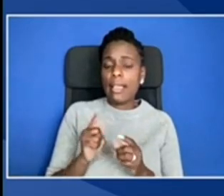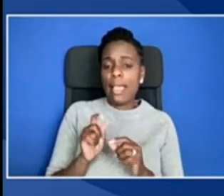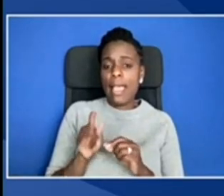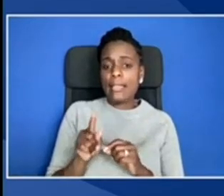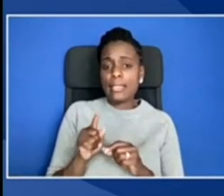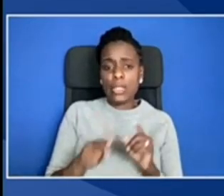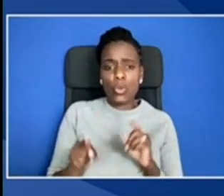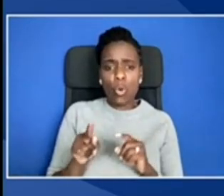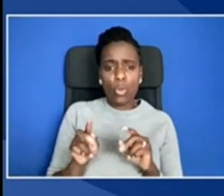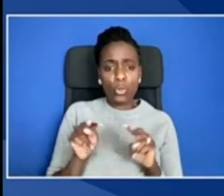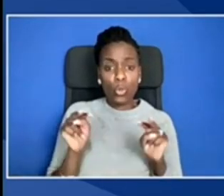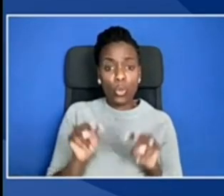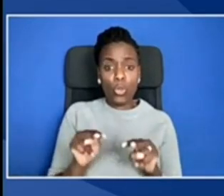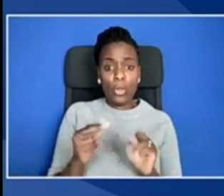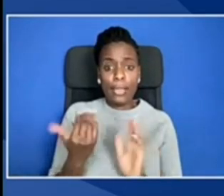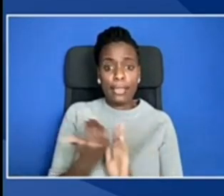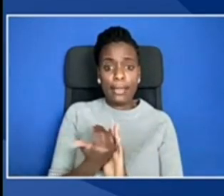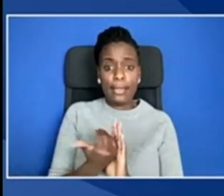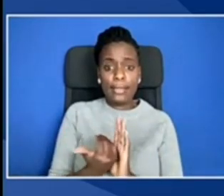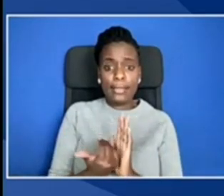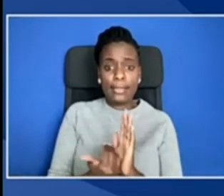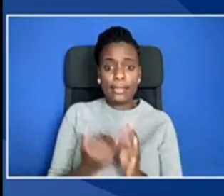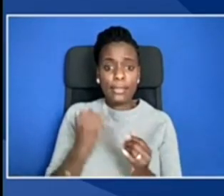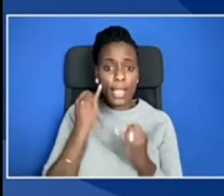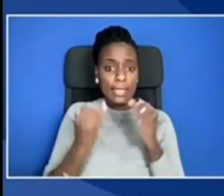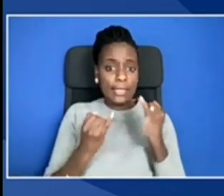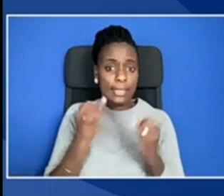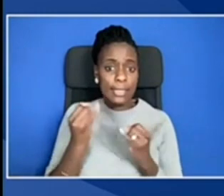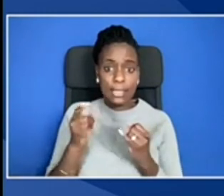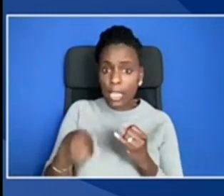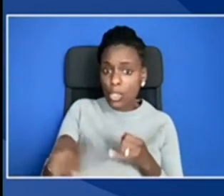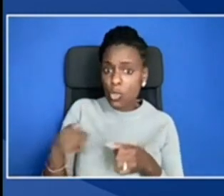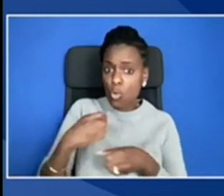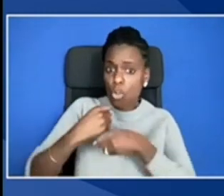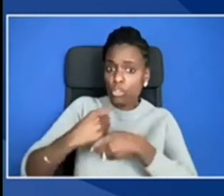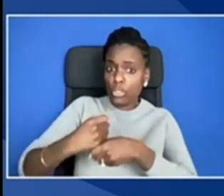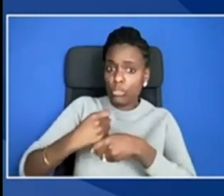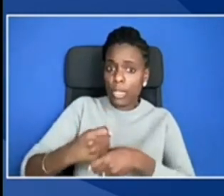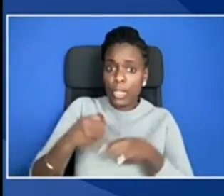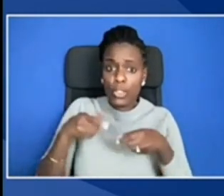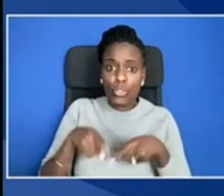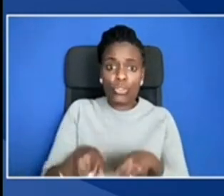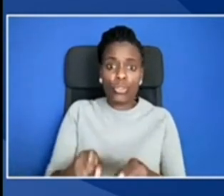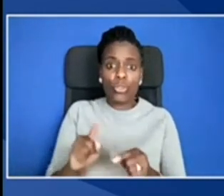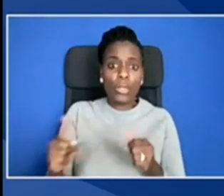the list of ideas that you generated in session one, in the summary that is